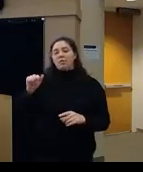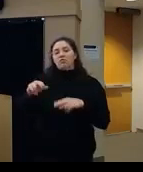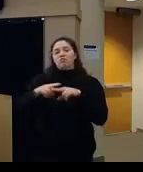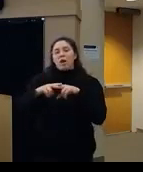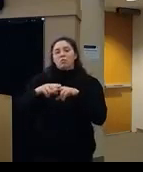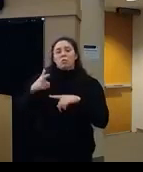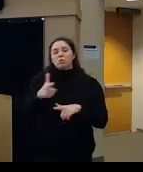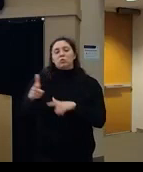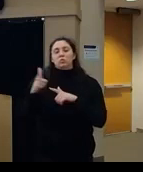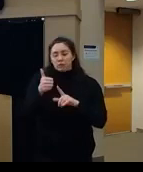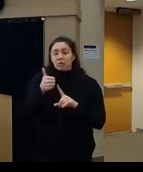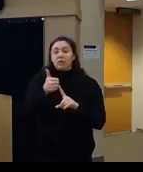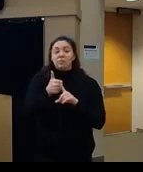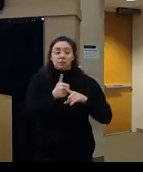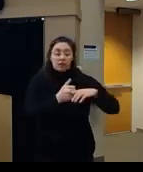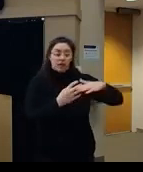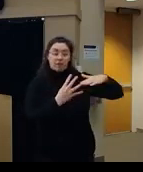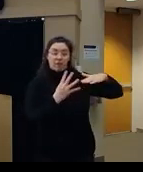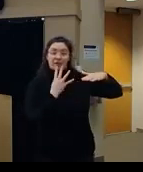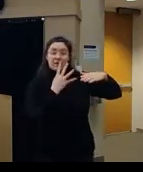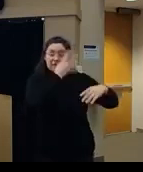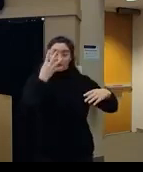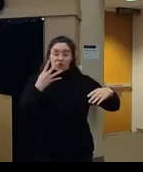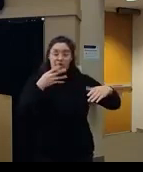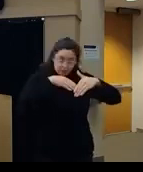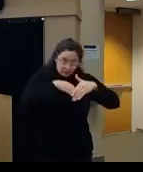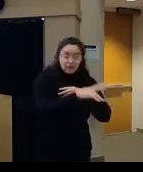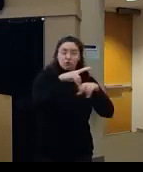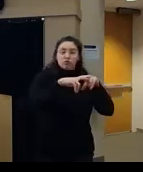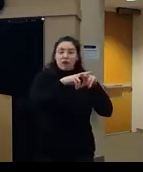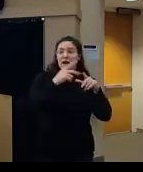immigrant he got on the train and started shooting white people his attorney was William celer Bill